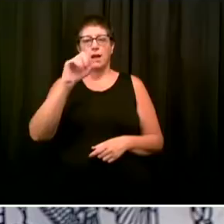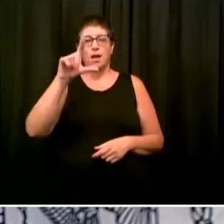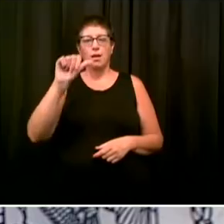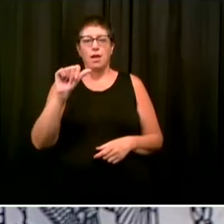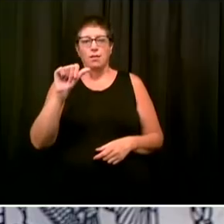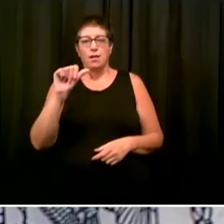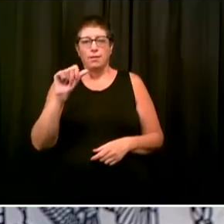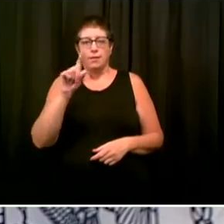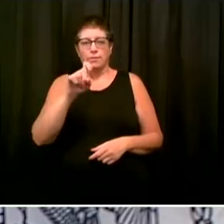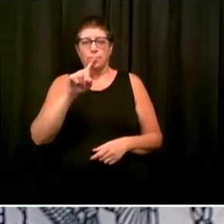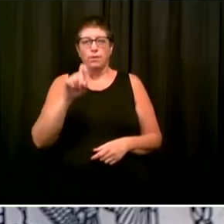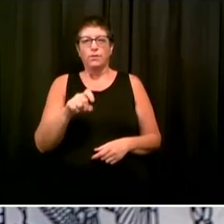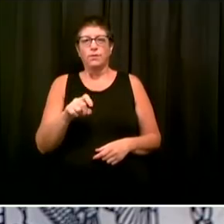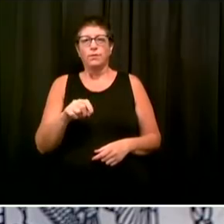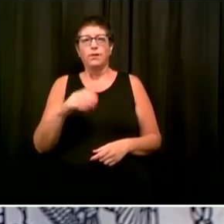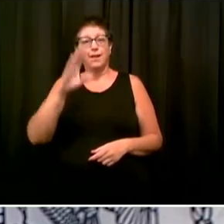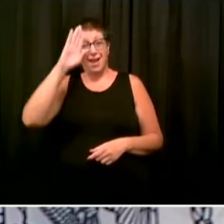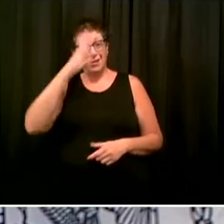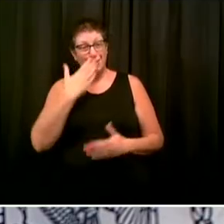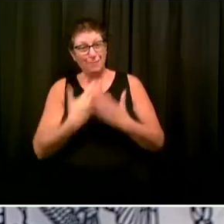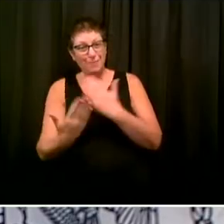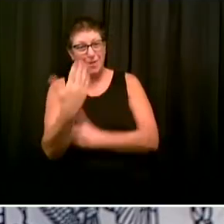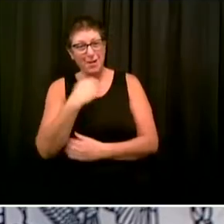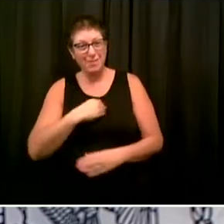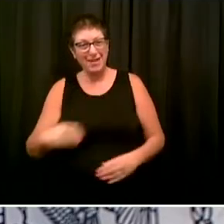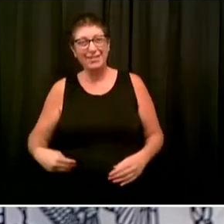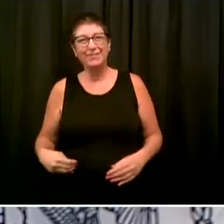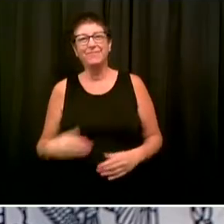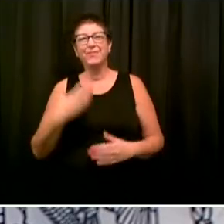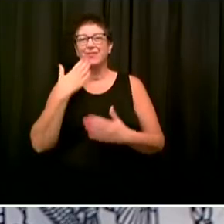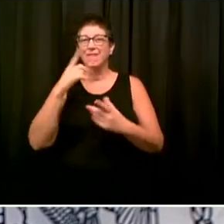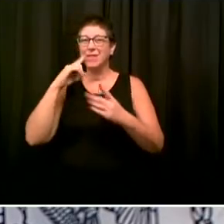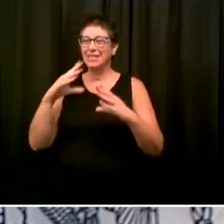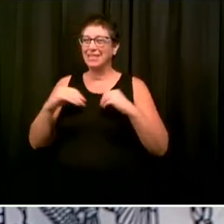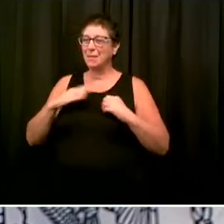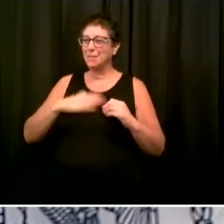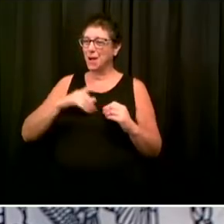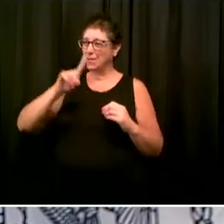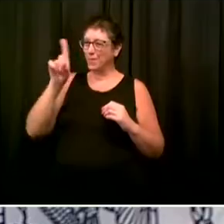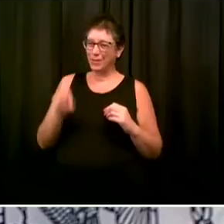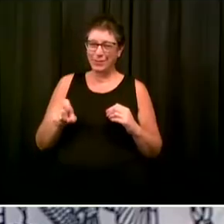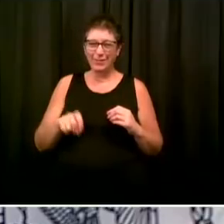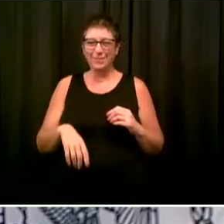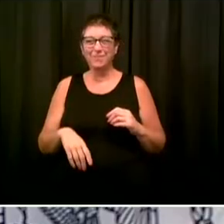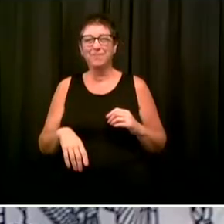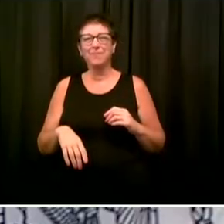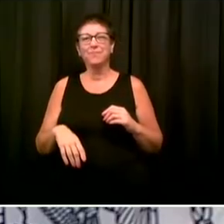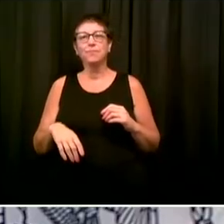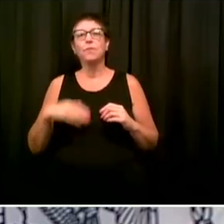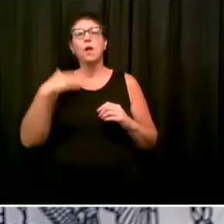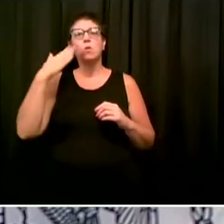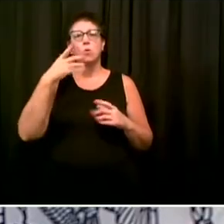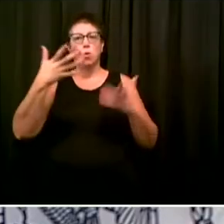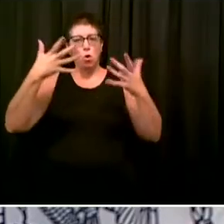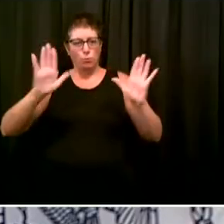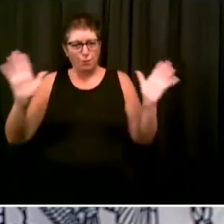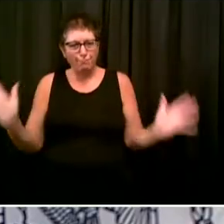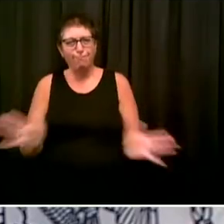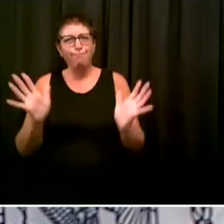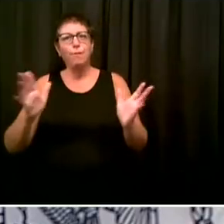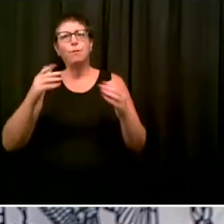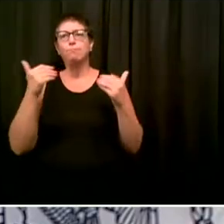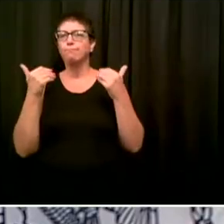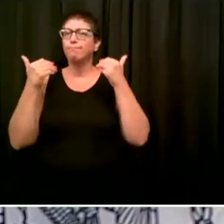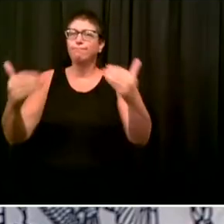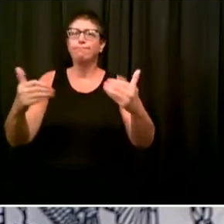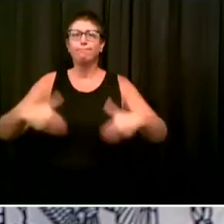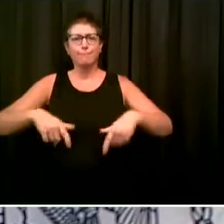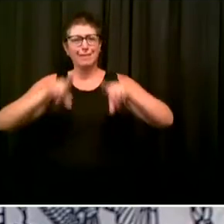GOOD MORNING.